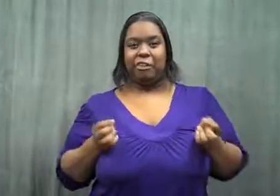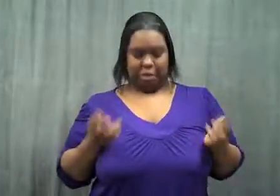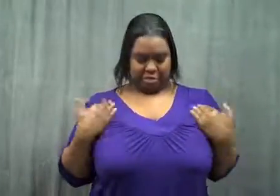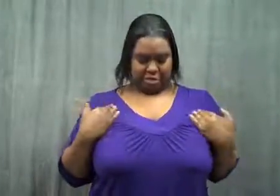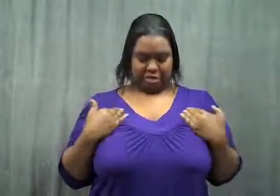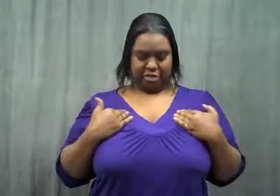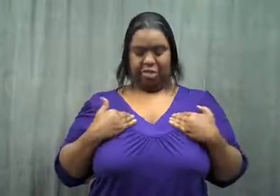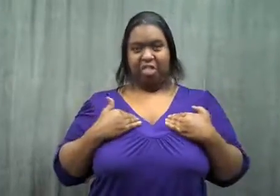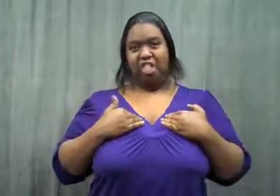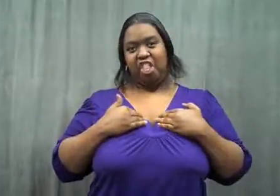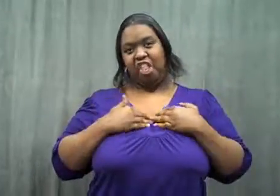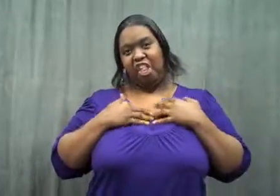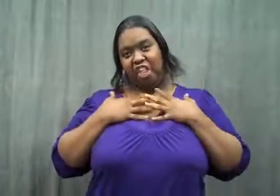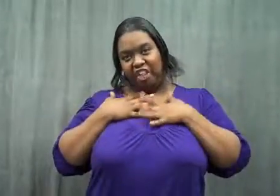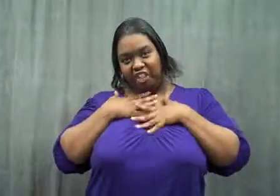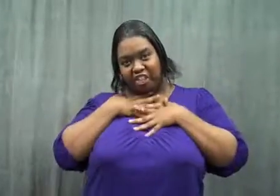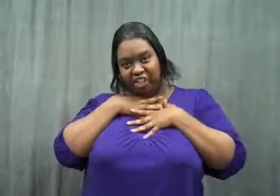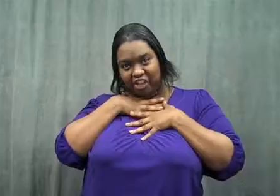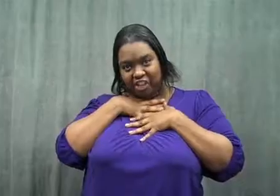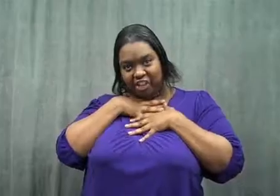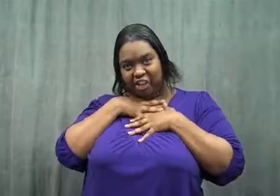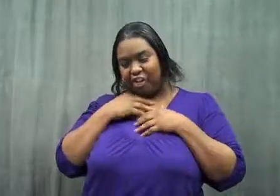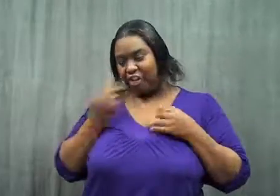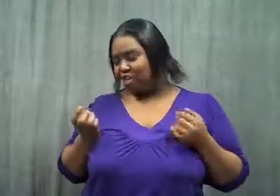Low cut in front.